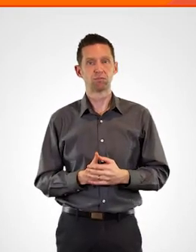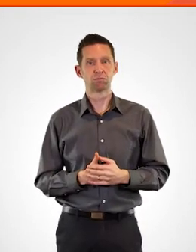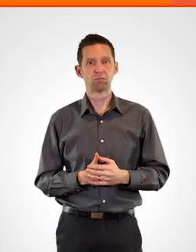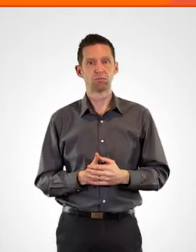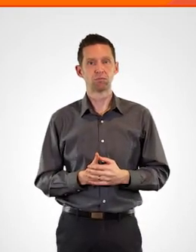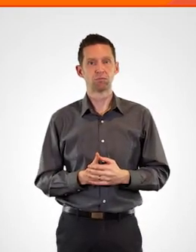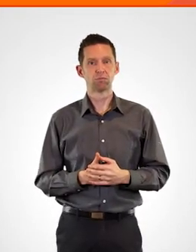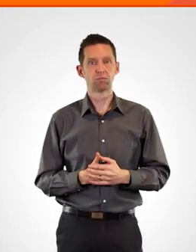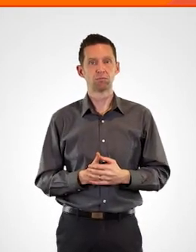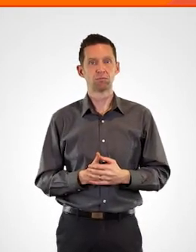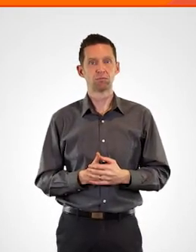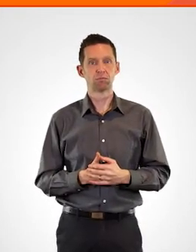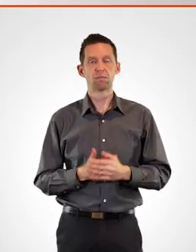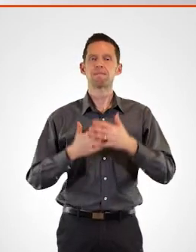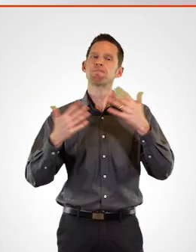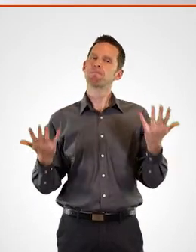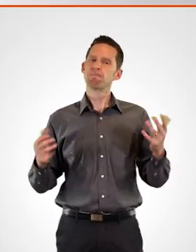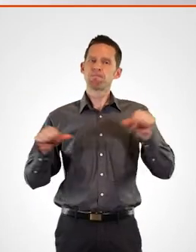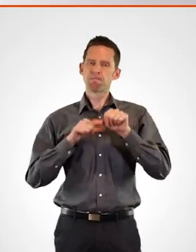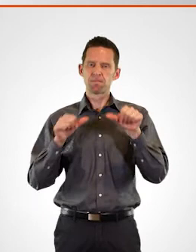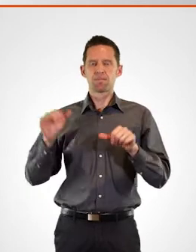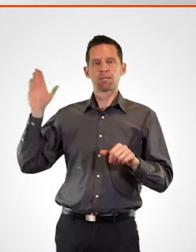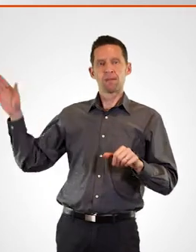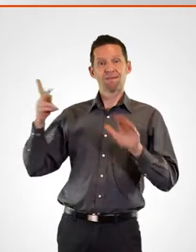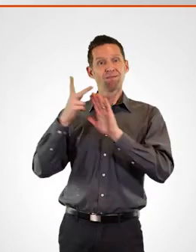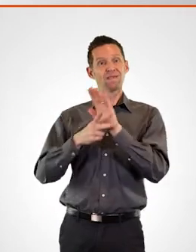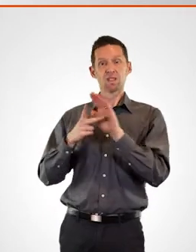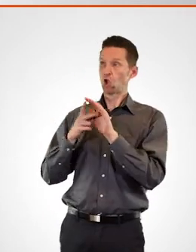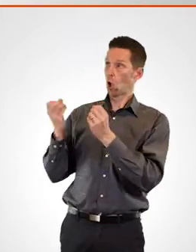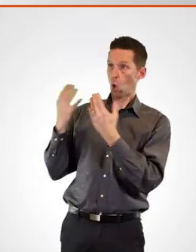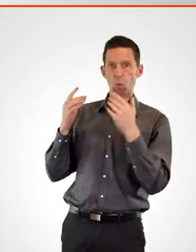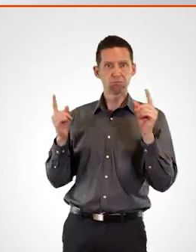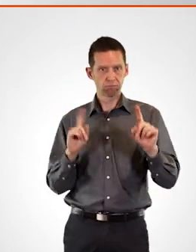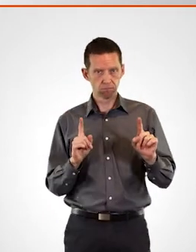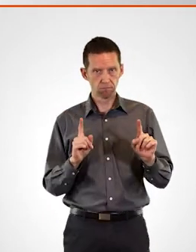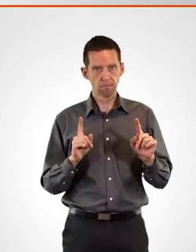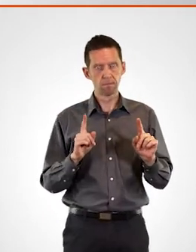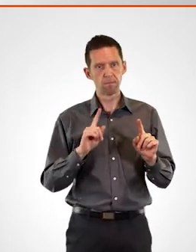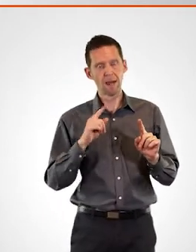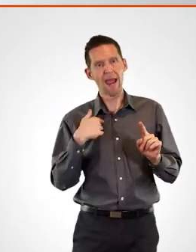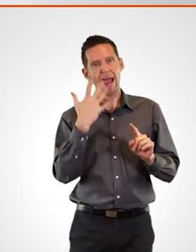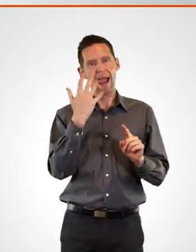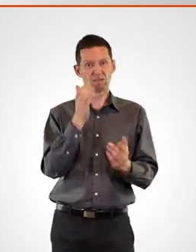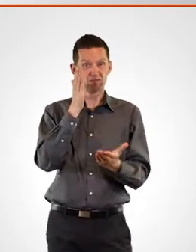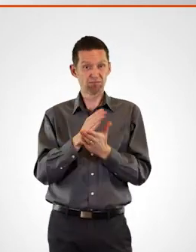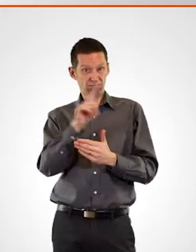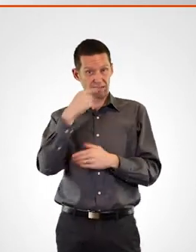Okay, so what that video tells me is that we actually have an influence